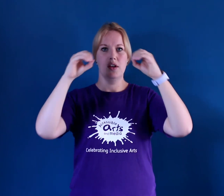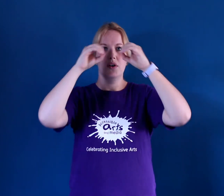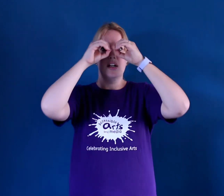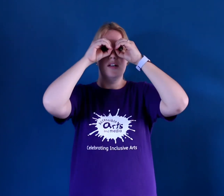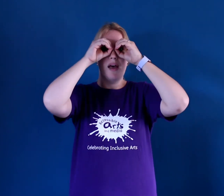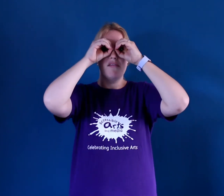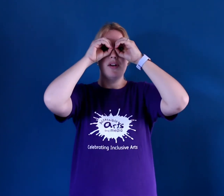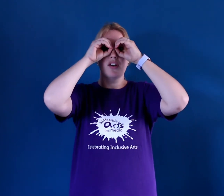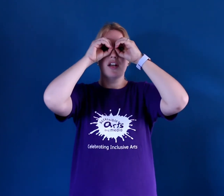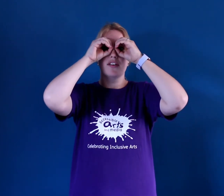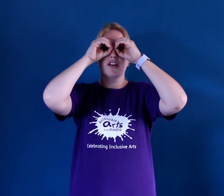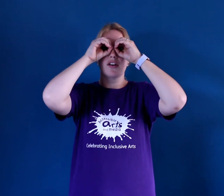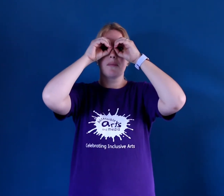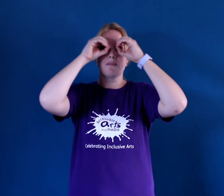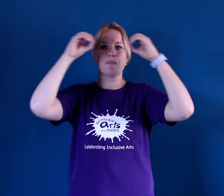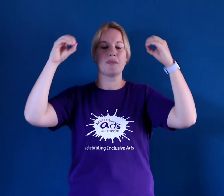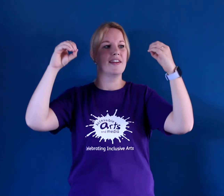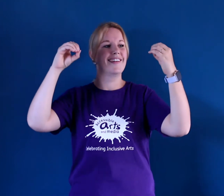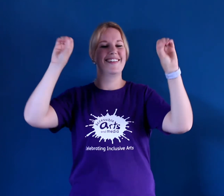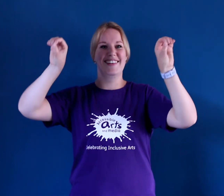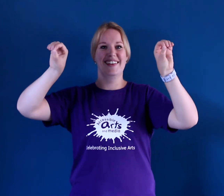You want a little pair of binoculars look.